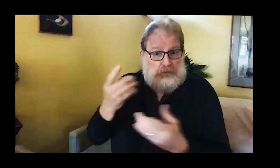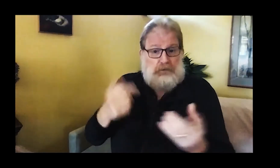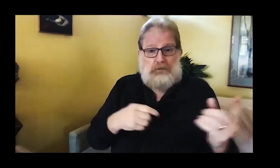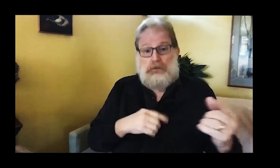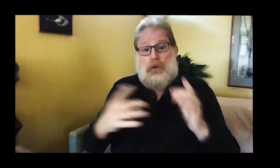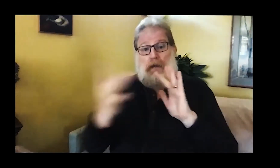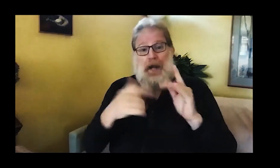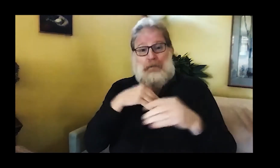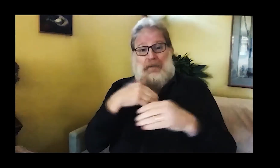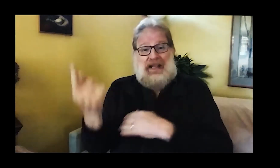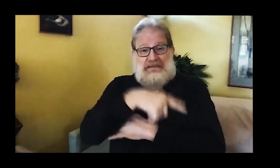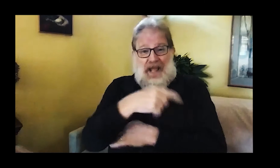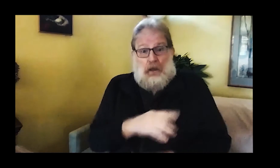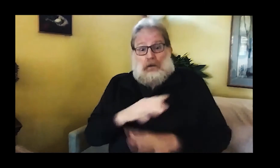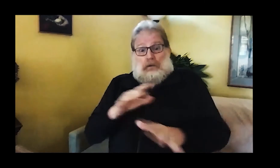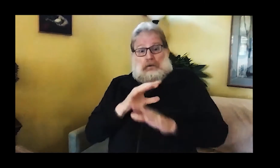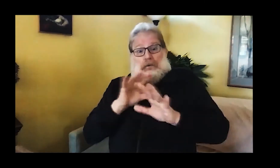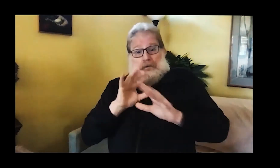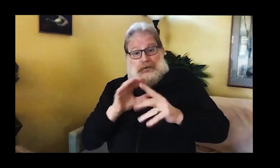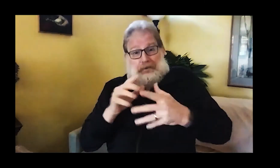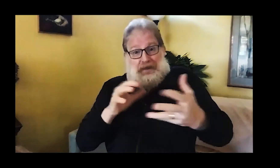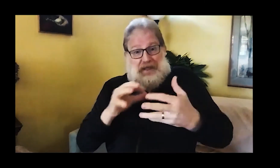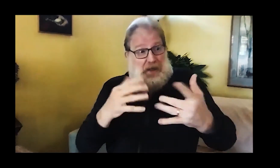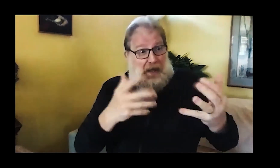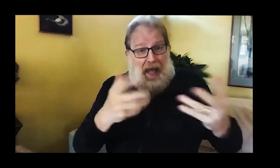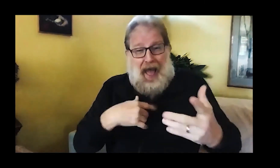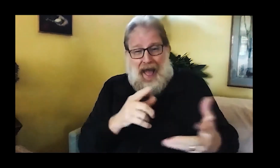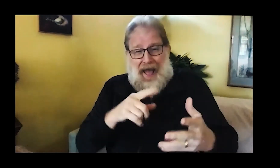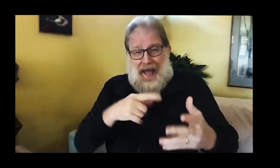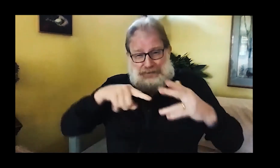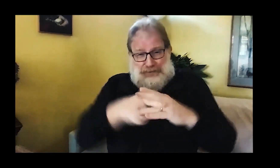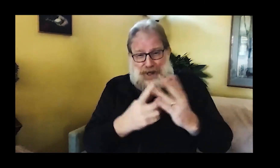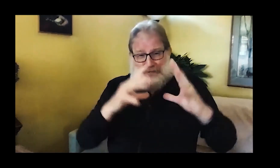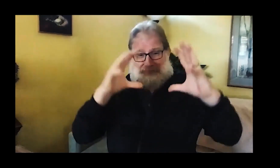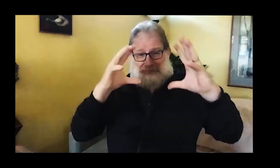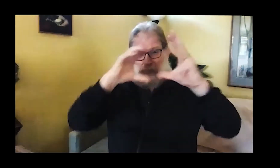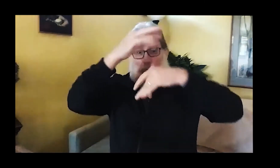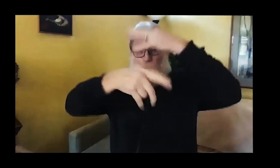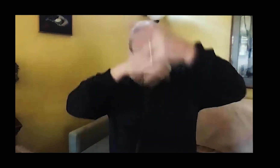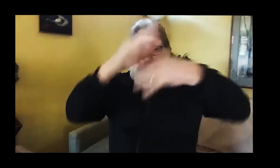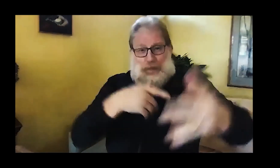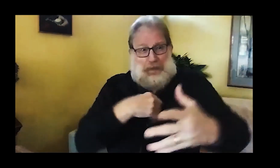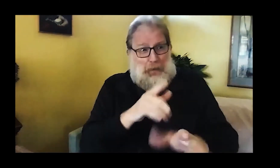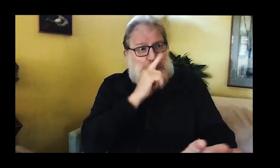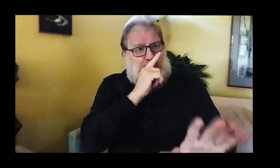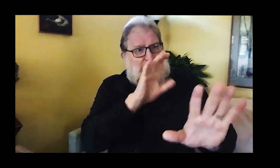and then the next day I got a contact from them, and you know, we went - I mean I hadn't even